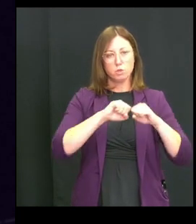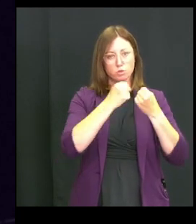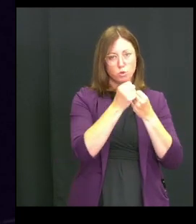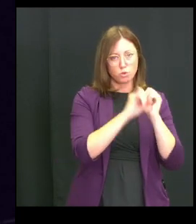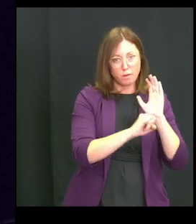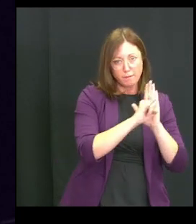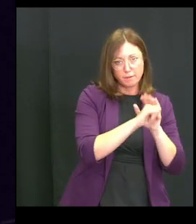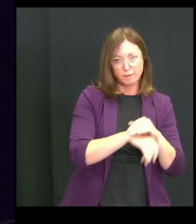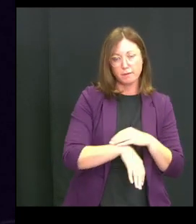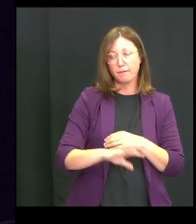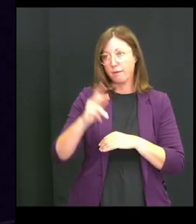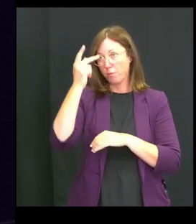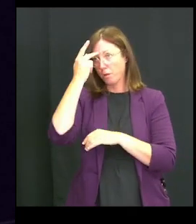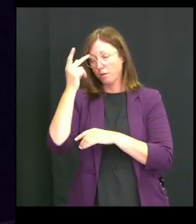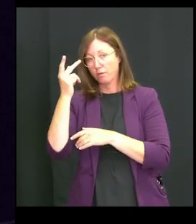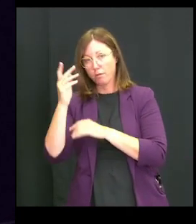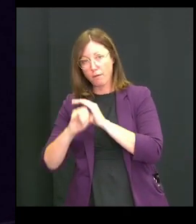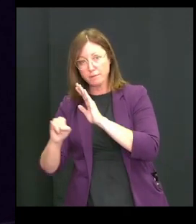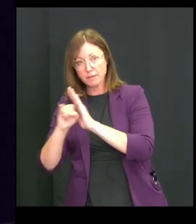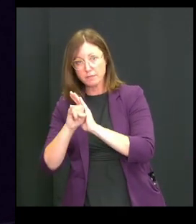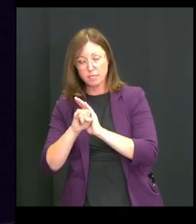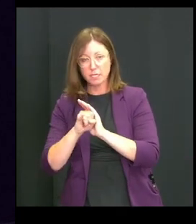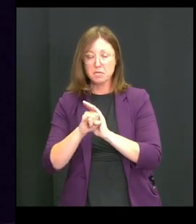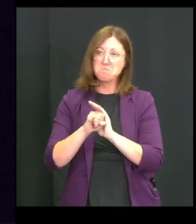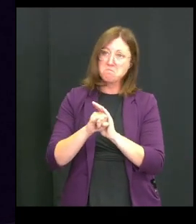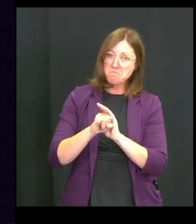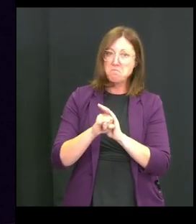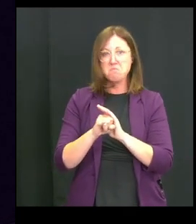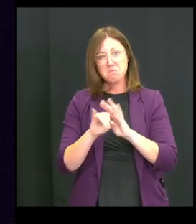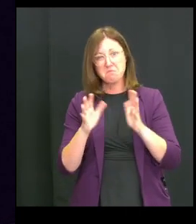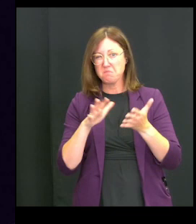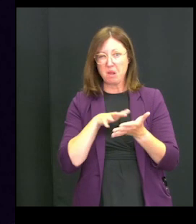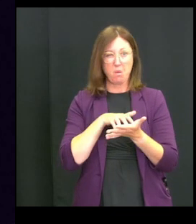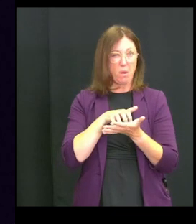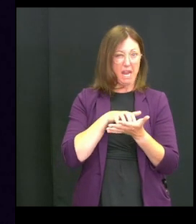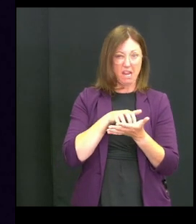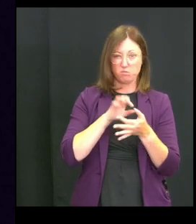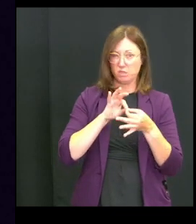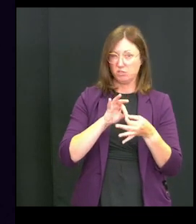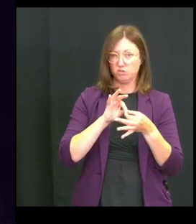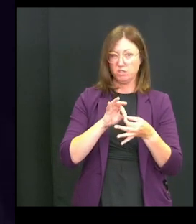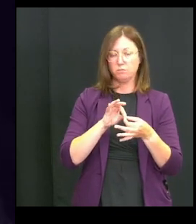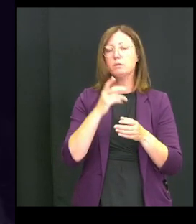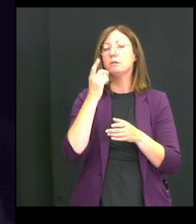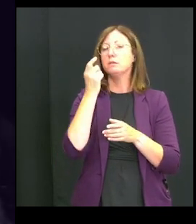and partisan identities are, on average, quite weak with the exception of region of residence.